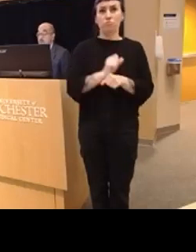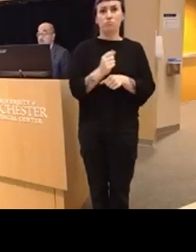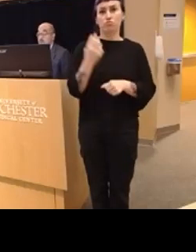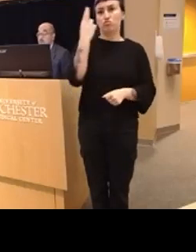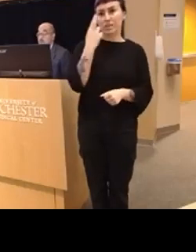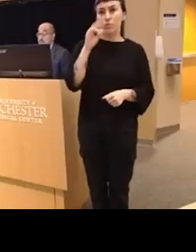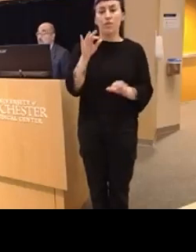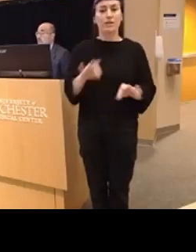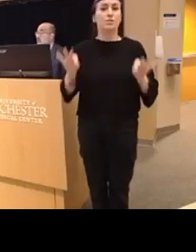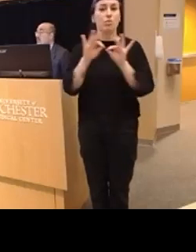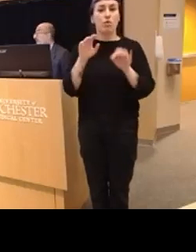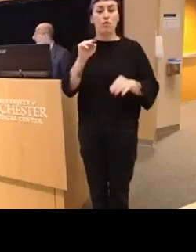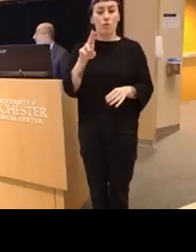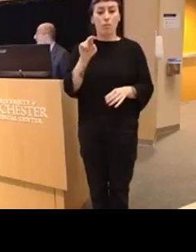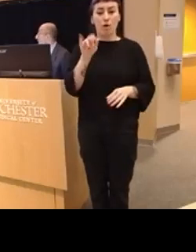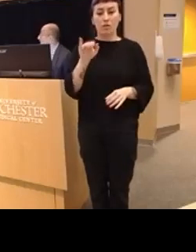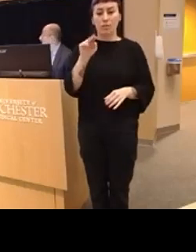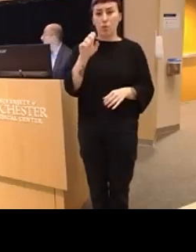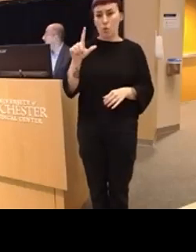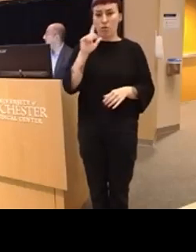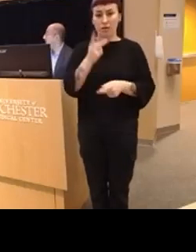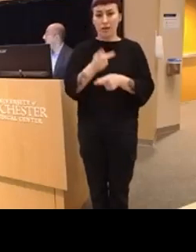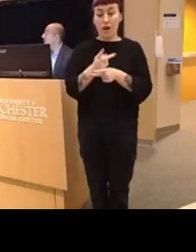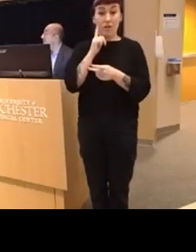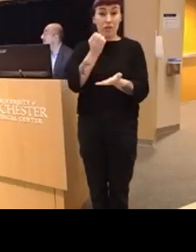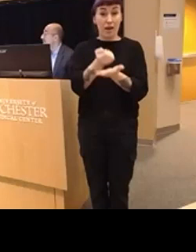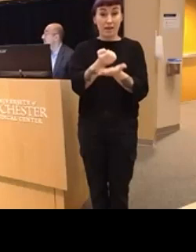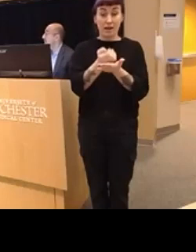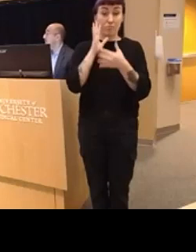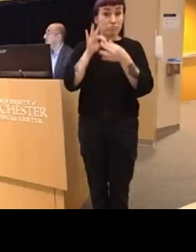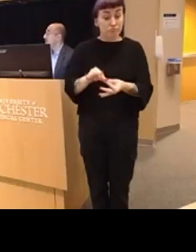to the multimodal care so I think economically the the the tide is there the SE has changed